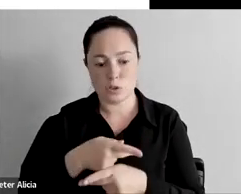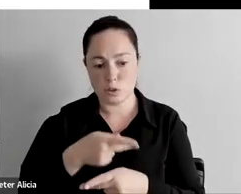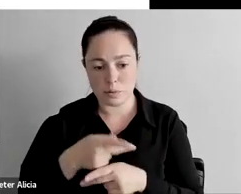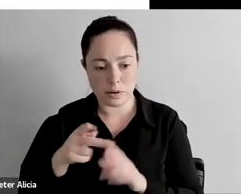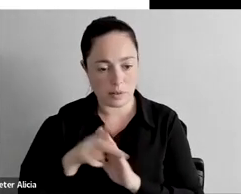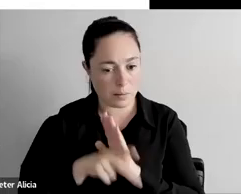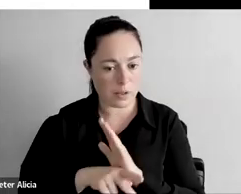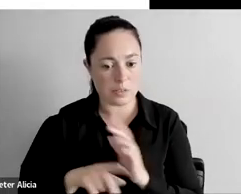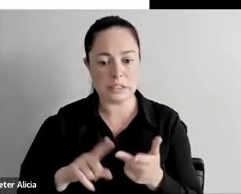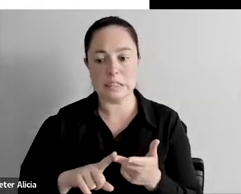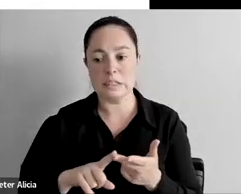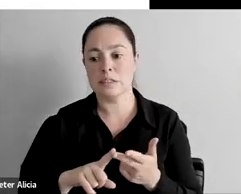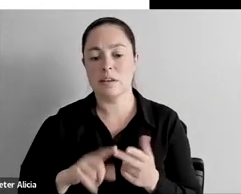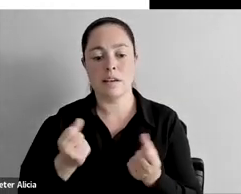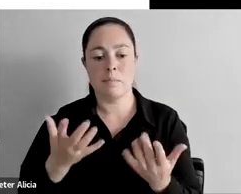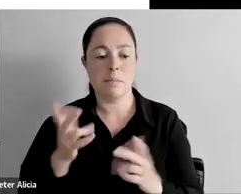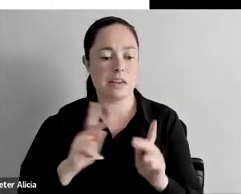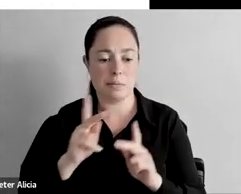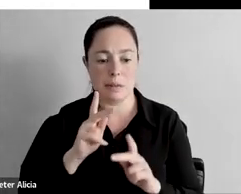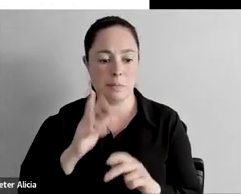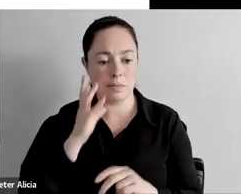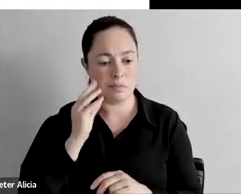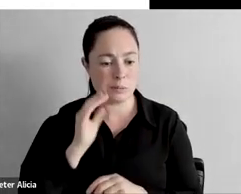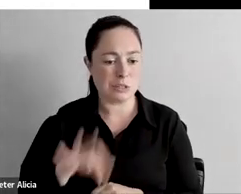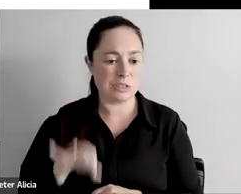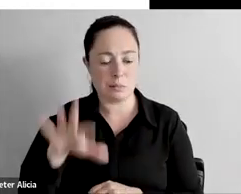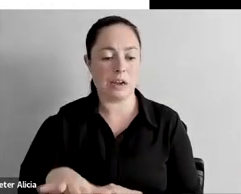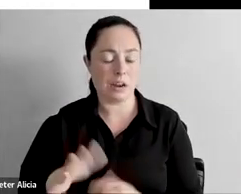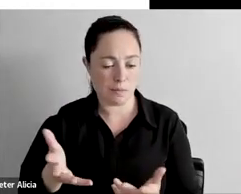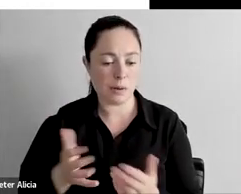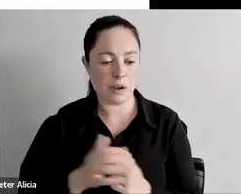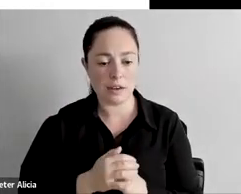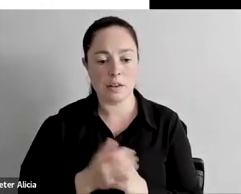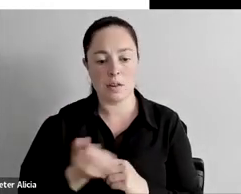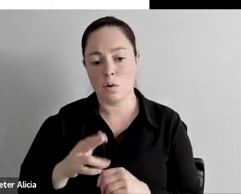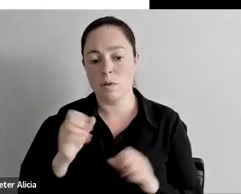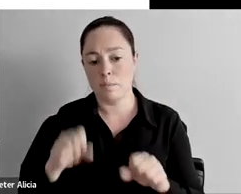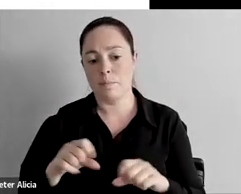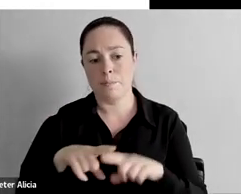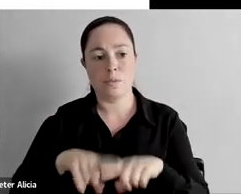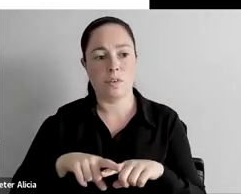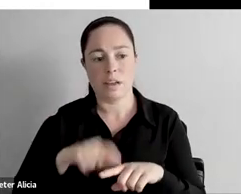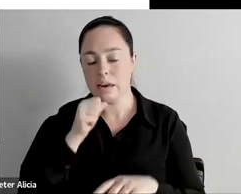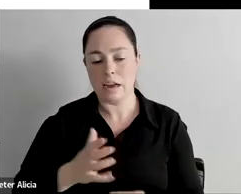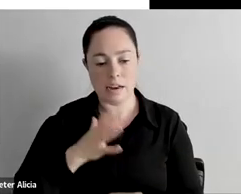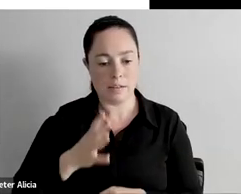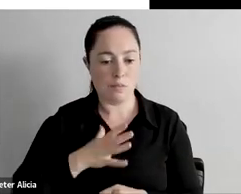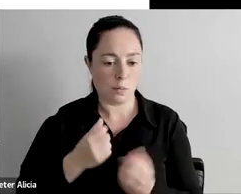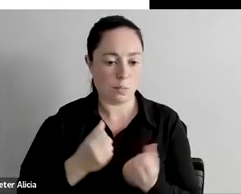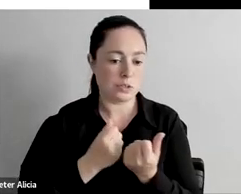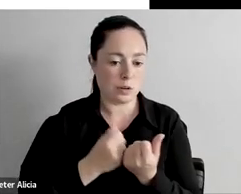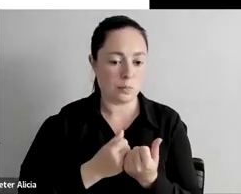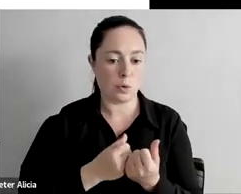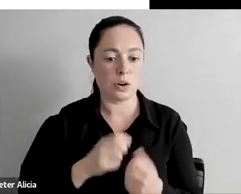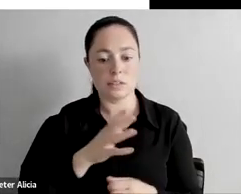Many people pay out of pocket or rely on informal supports and unpaid caregiving, for example.